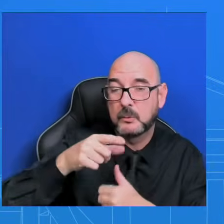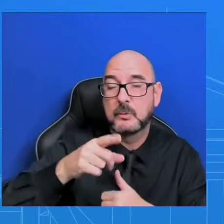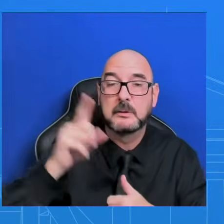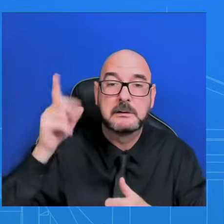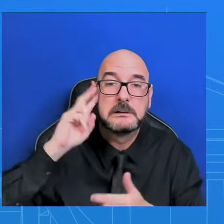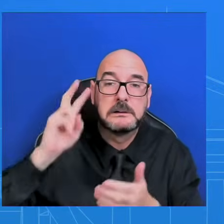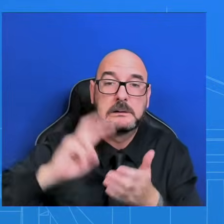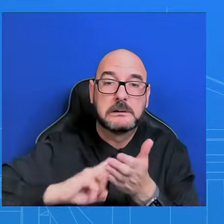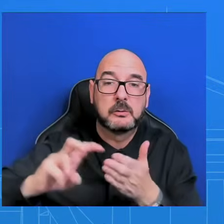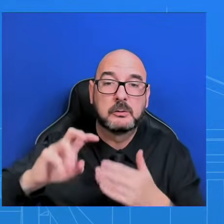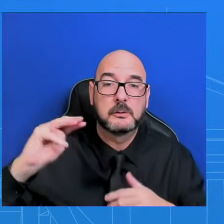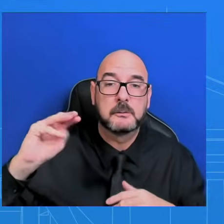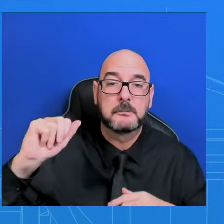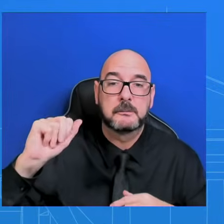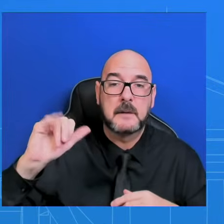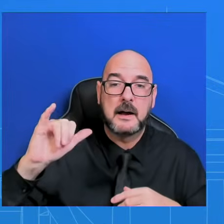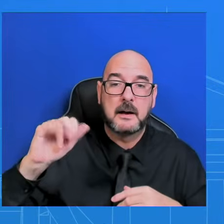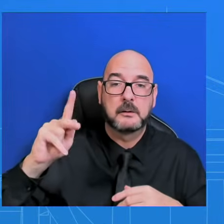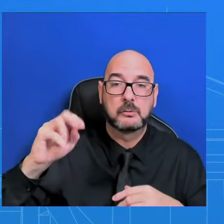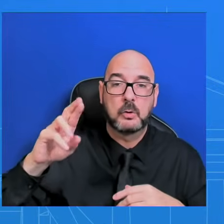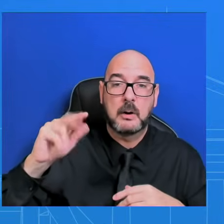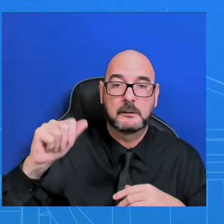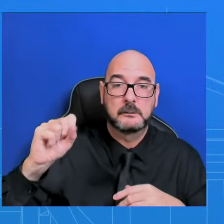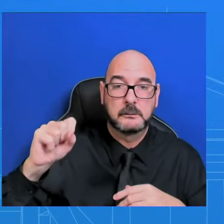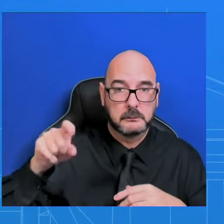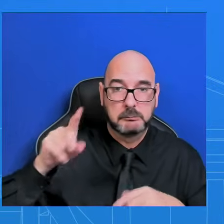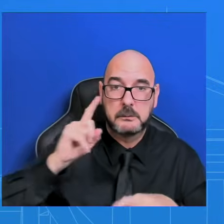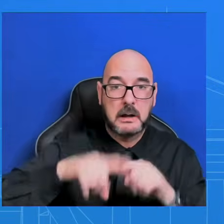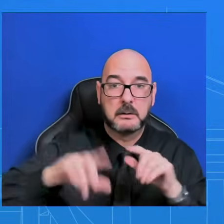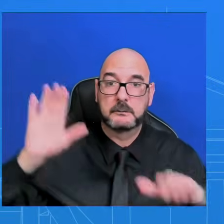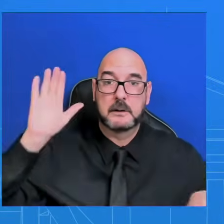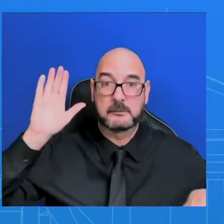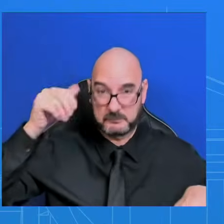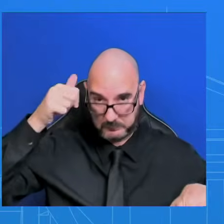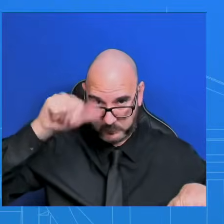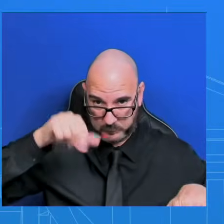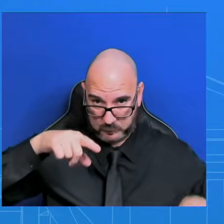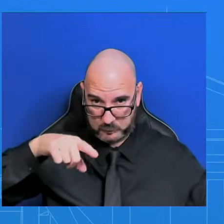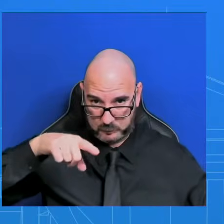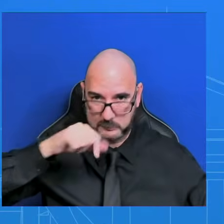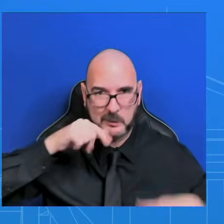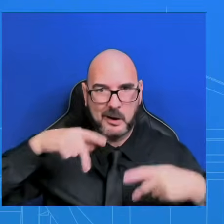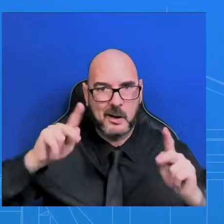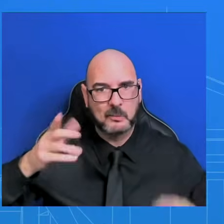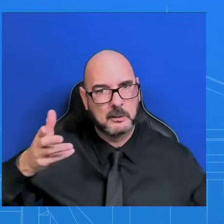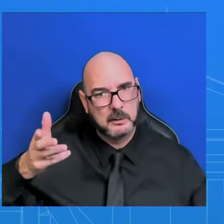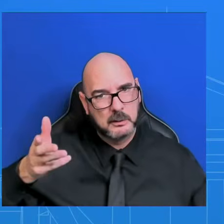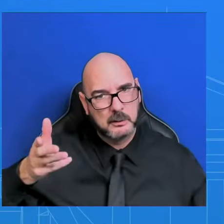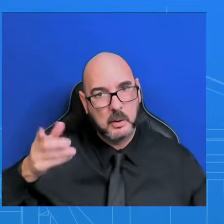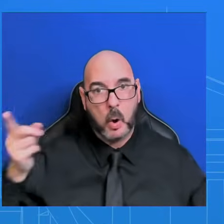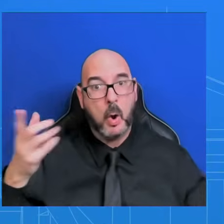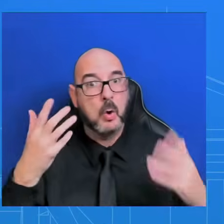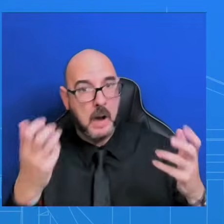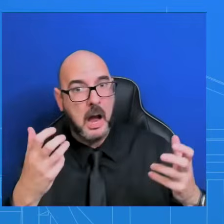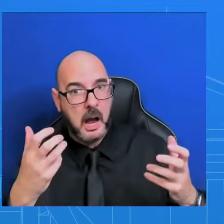They want to impeach him, but they're not even let -- allowing him to testify. And so, it is shameful. That's what we believe. It is shameful.